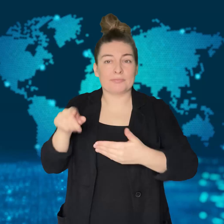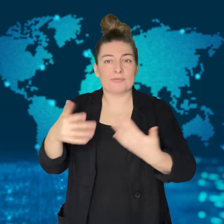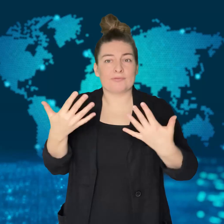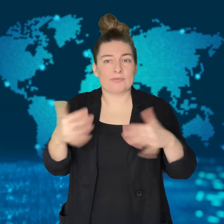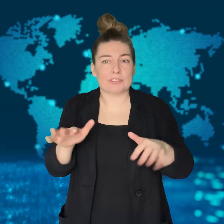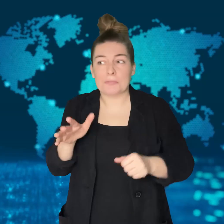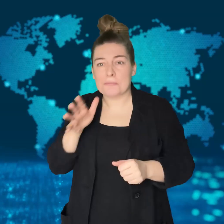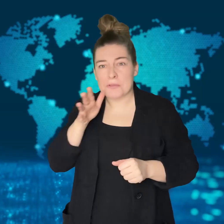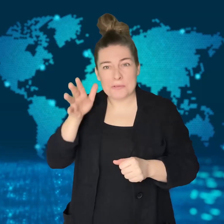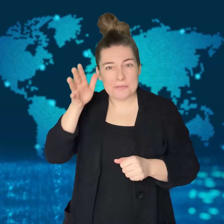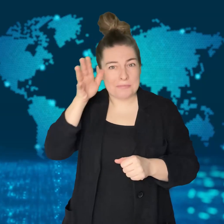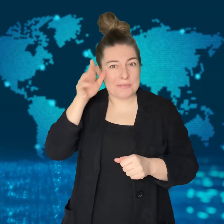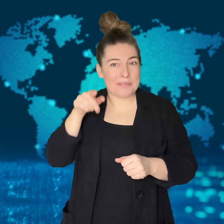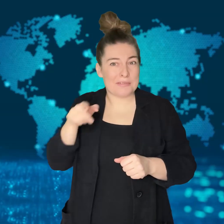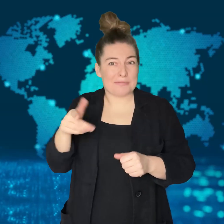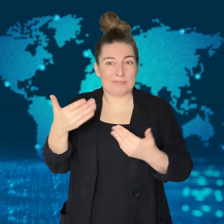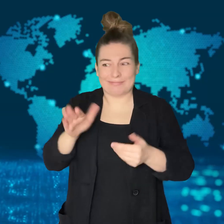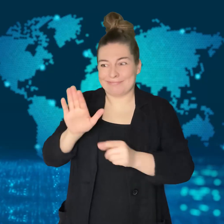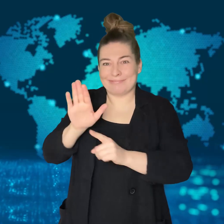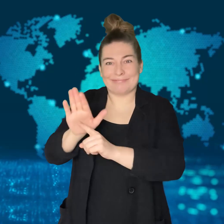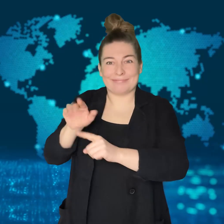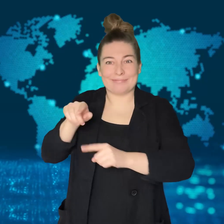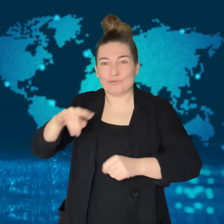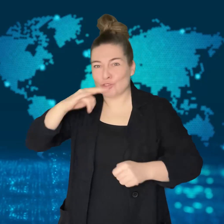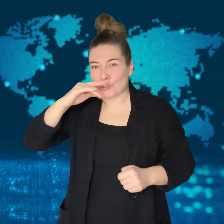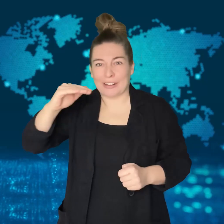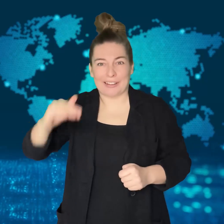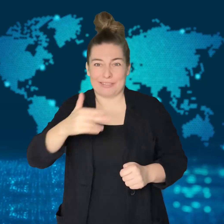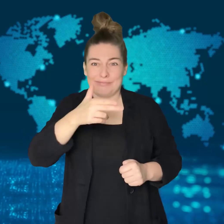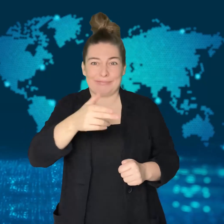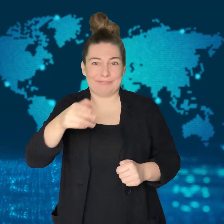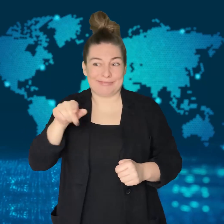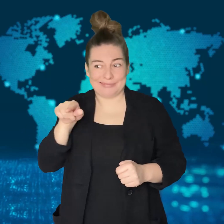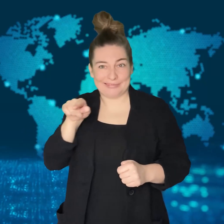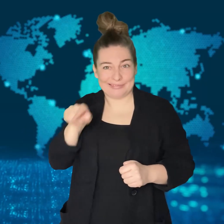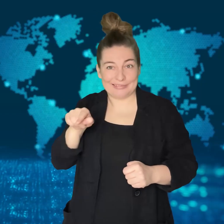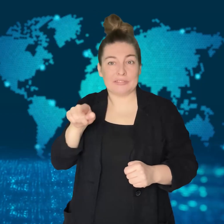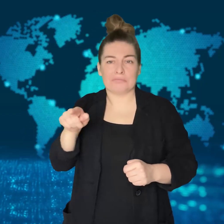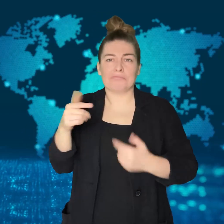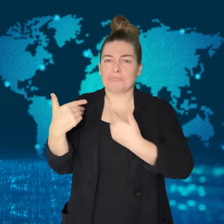be the case in this situation.